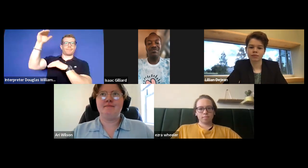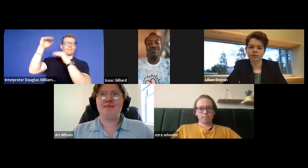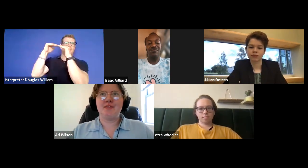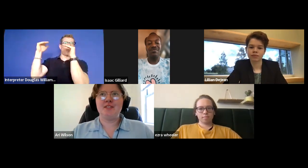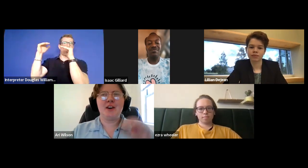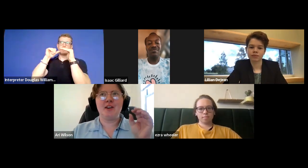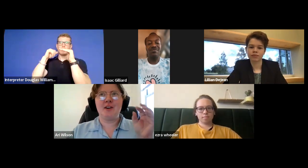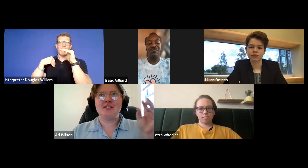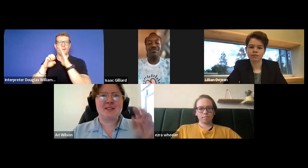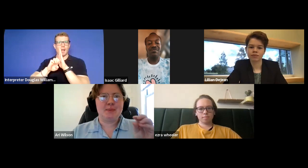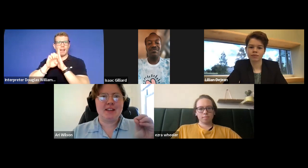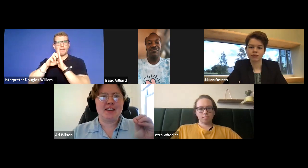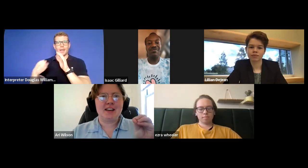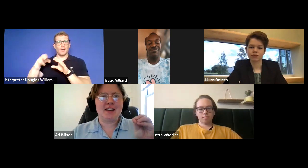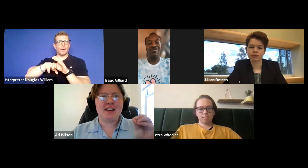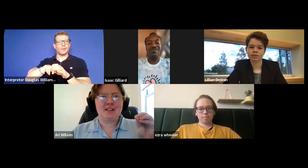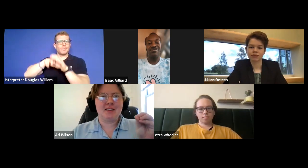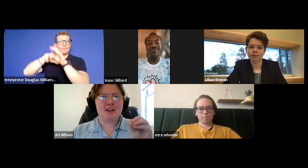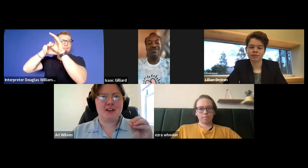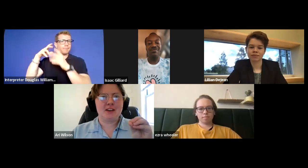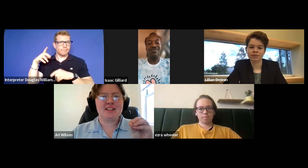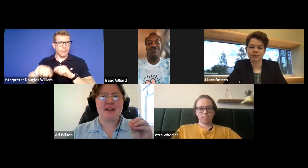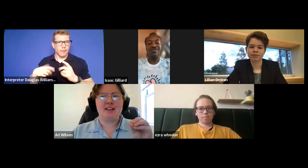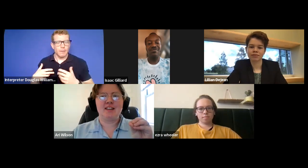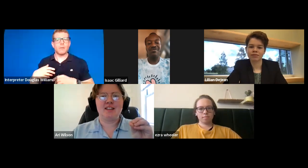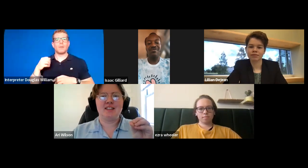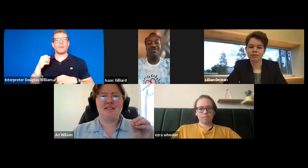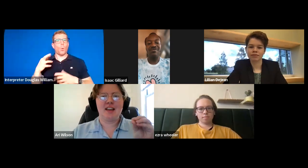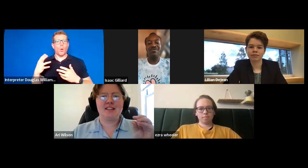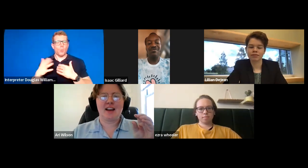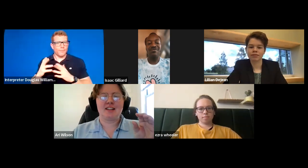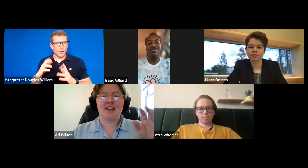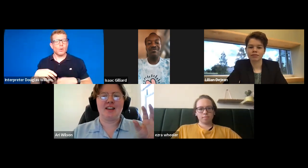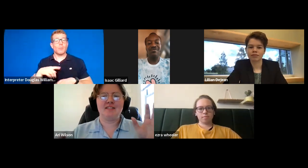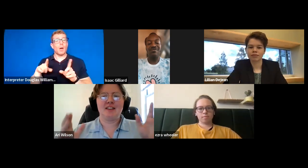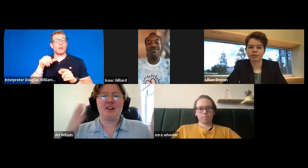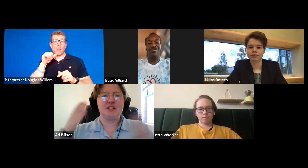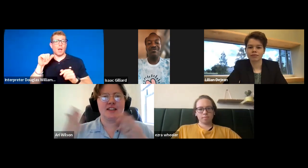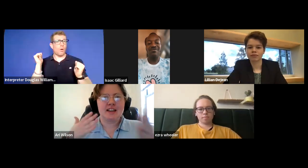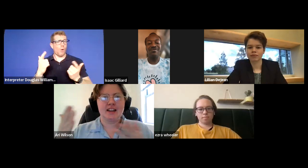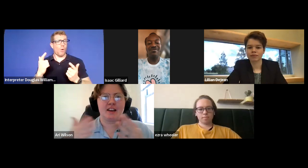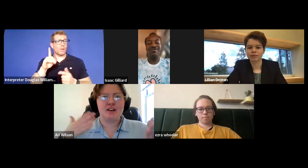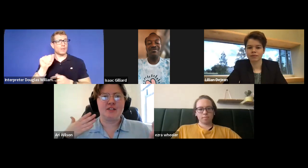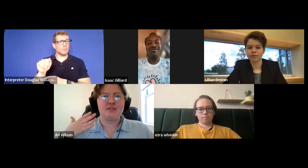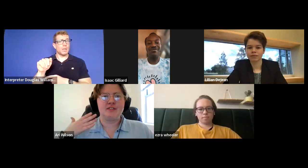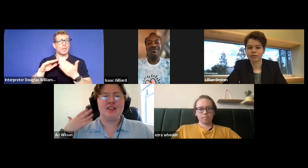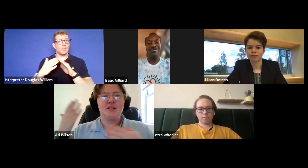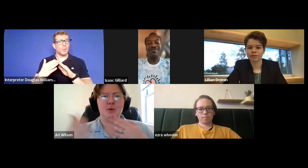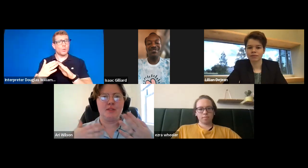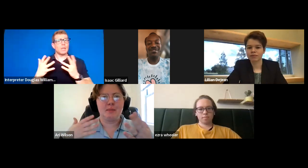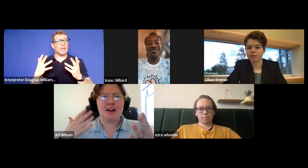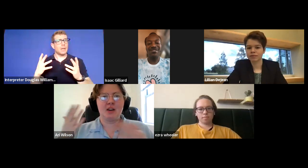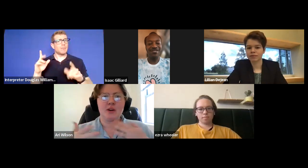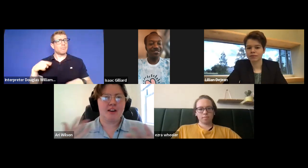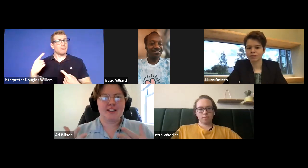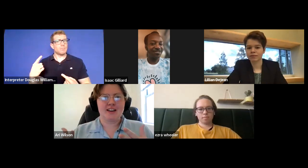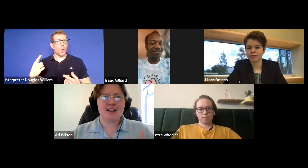But then, not all disability. Communities have been